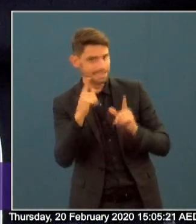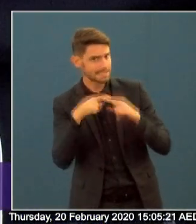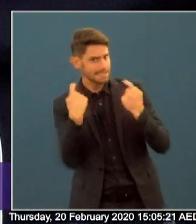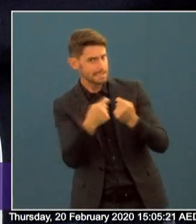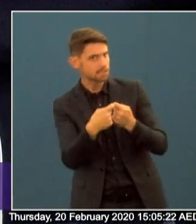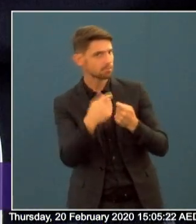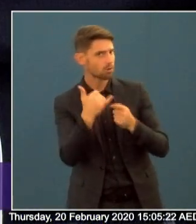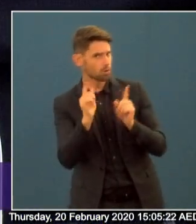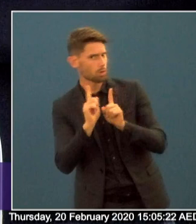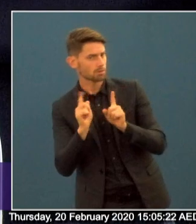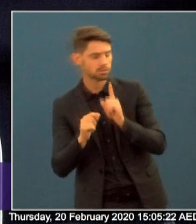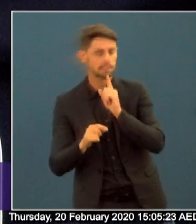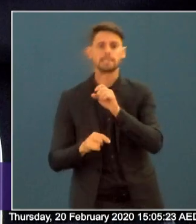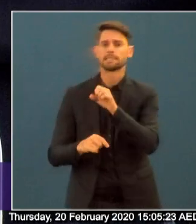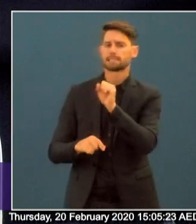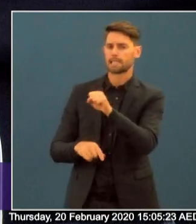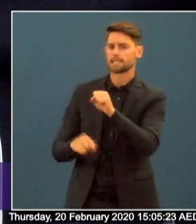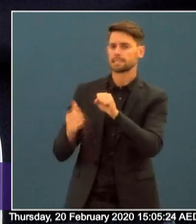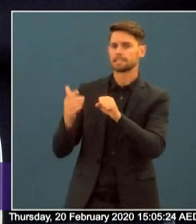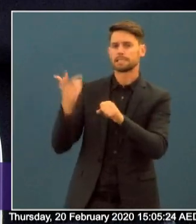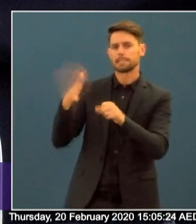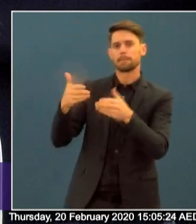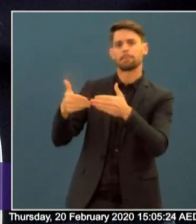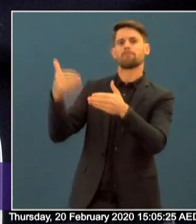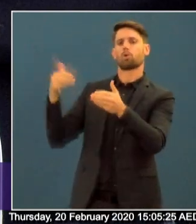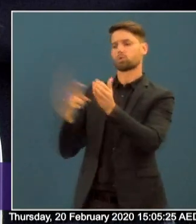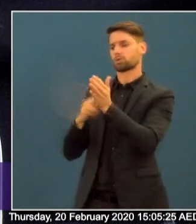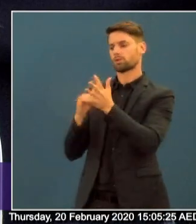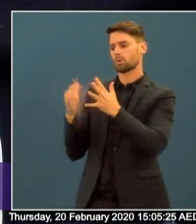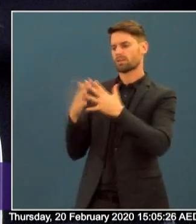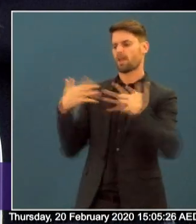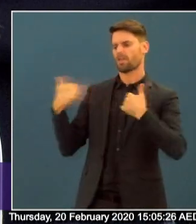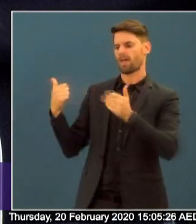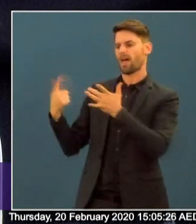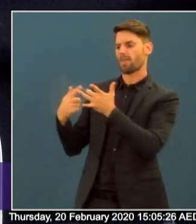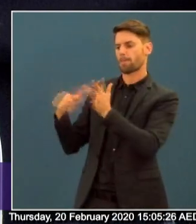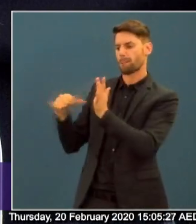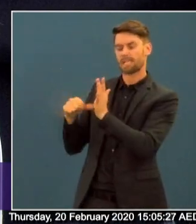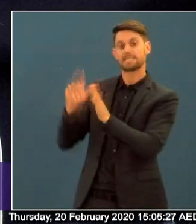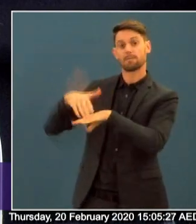There was an investment by New South Wales Health a couple of years before that that led to three earlier teams being established.